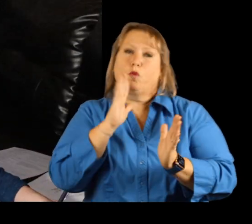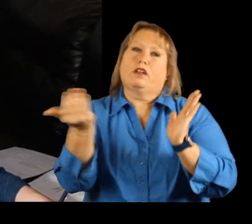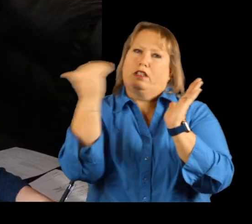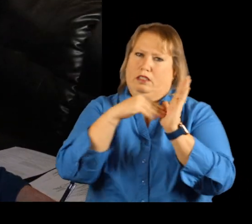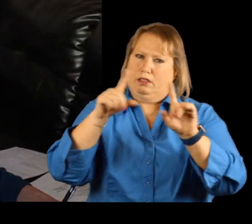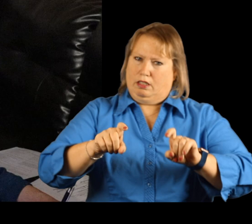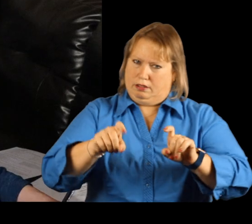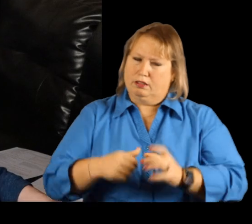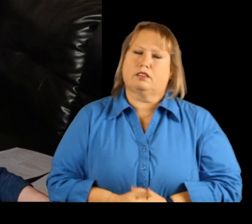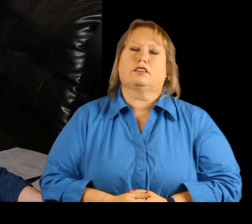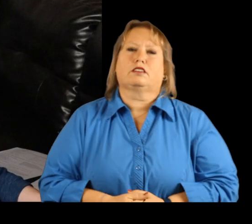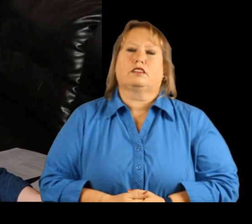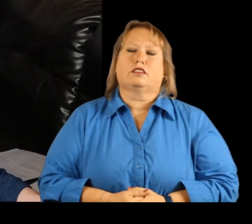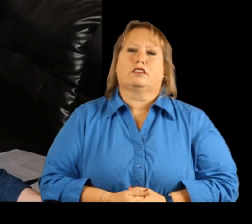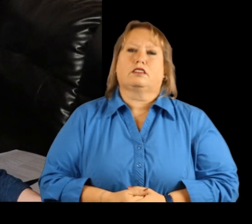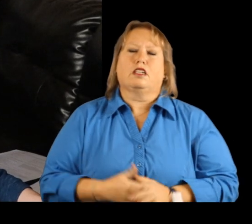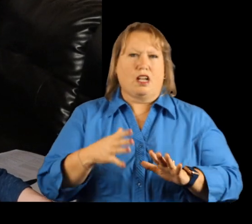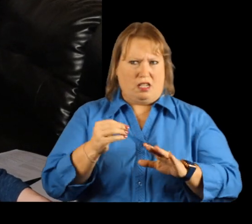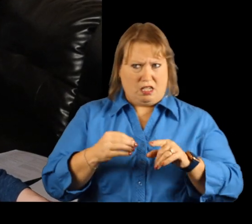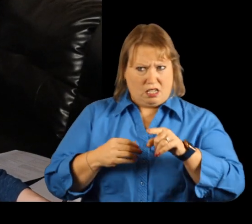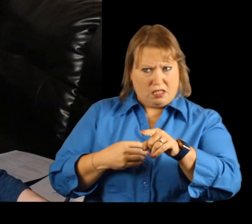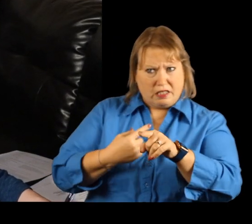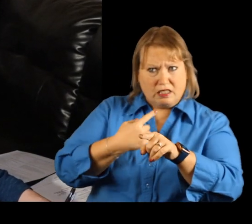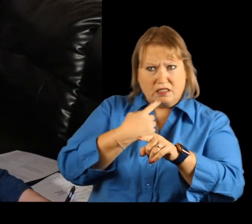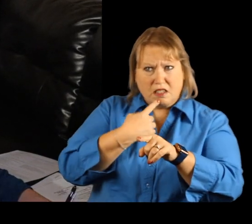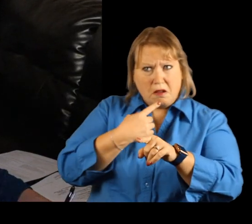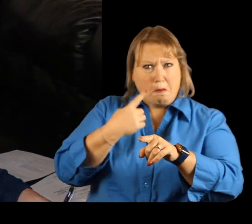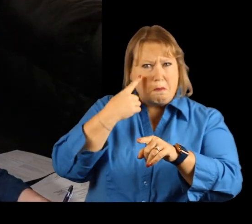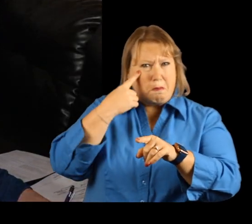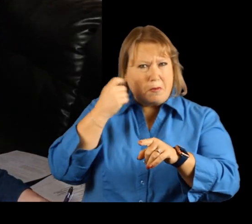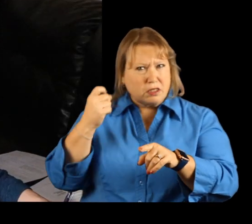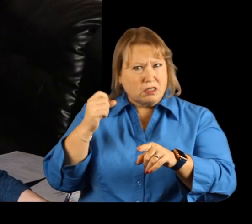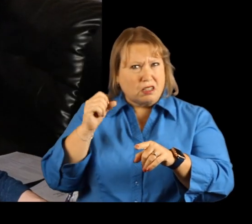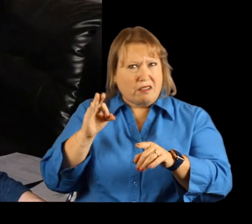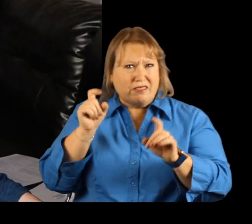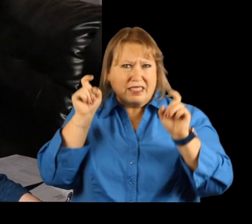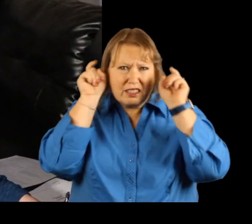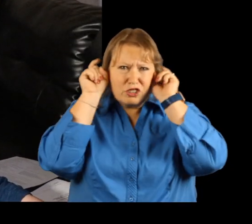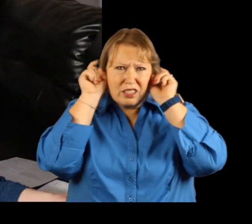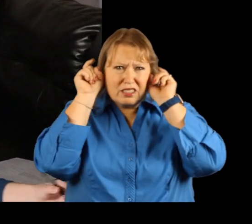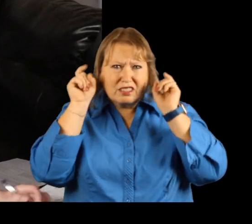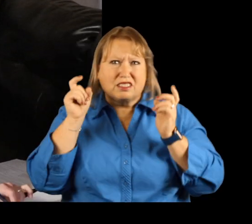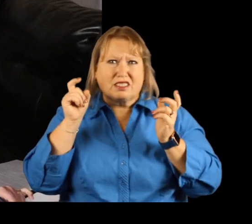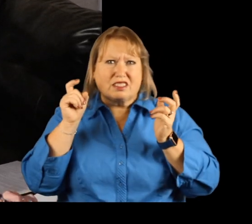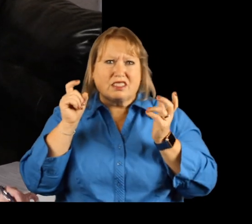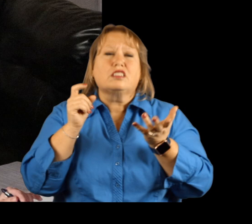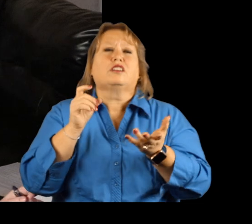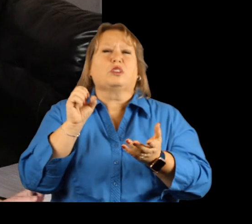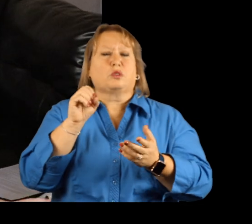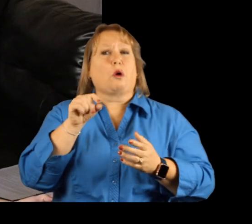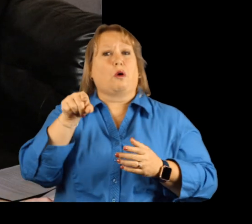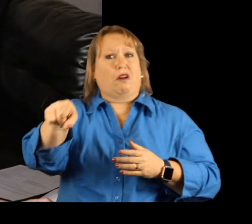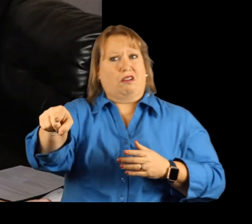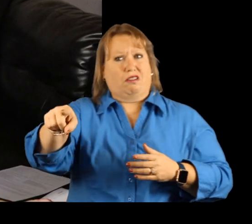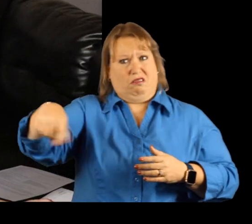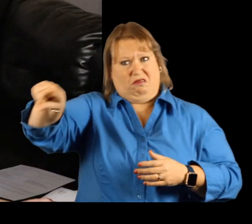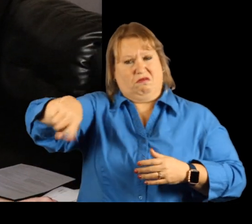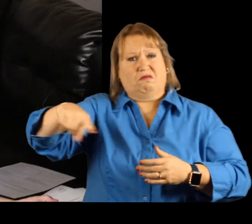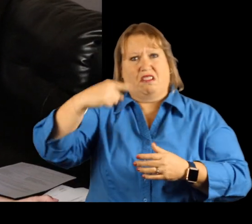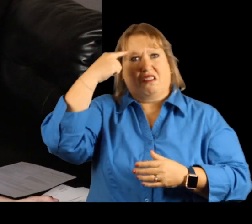And they said to hold off wearing the hearing aids. So, their thinking that, that right side